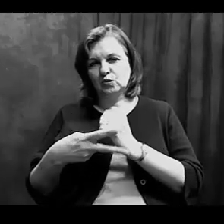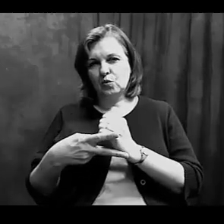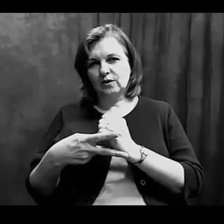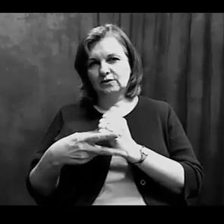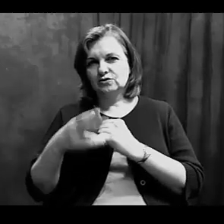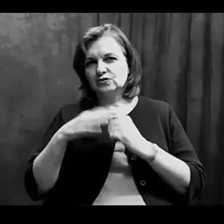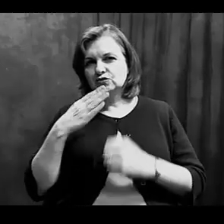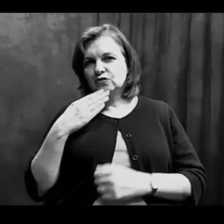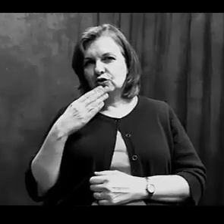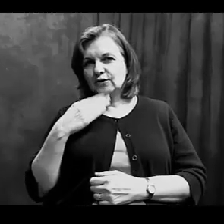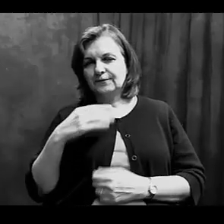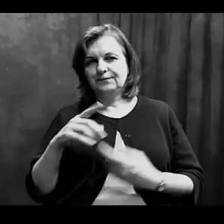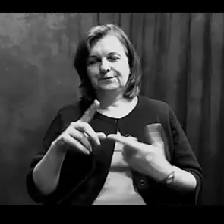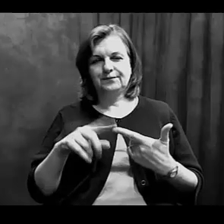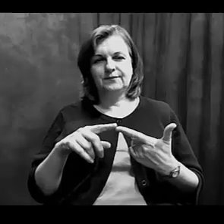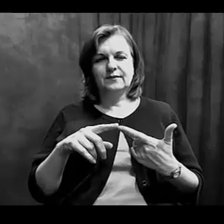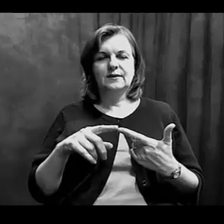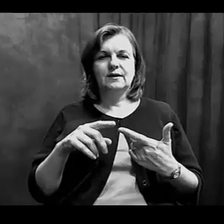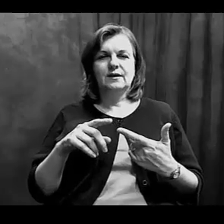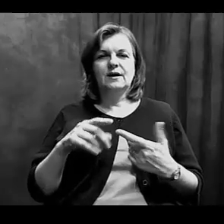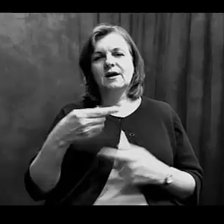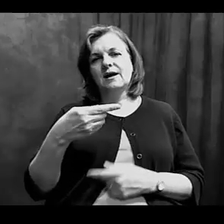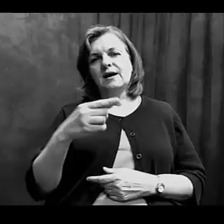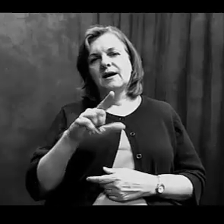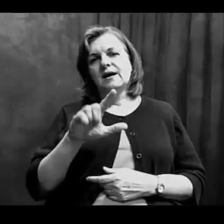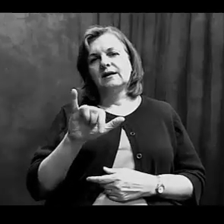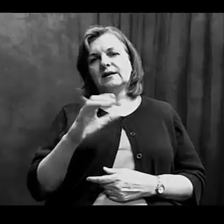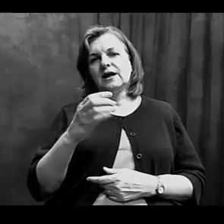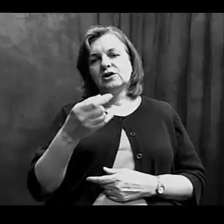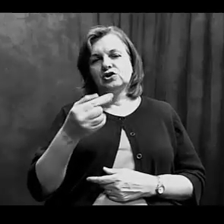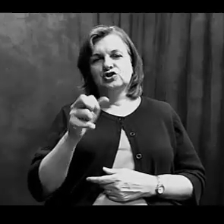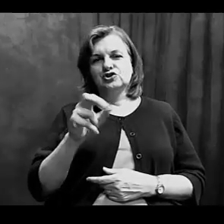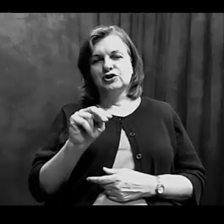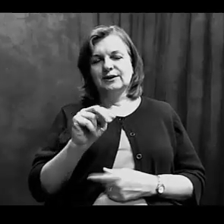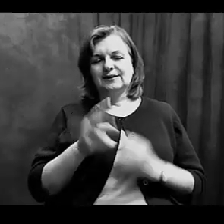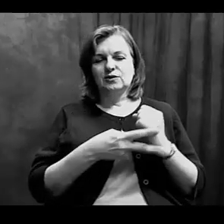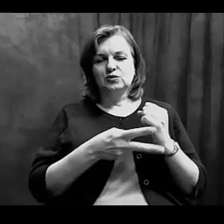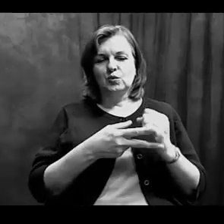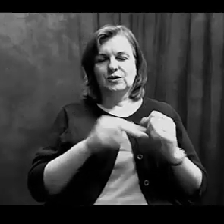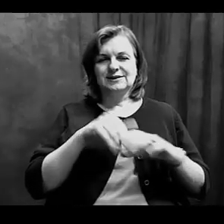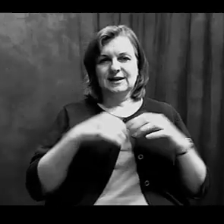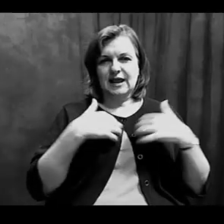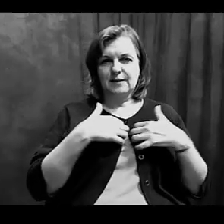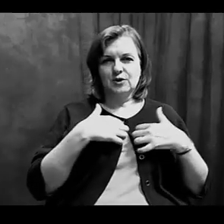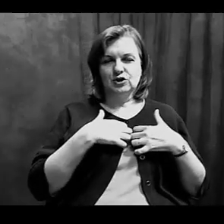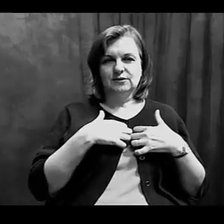glycogen storage in animals